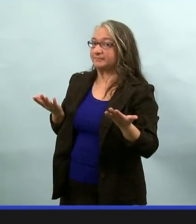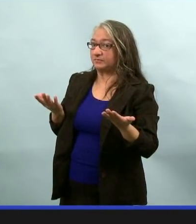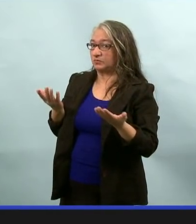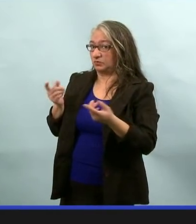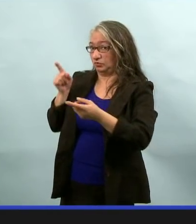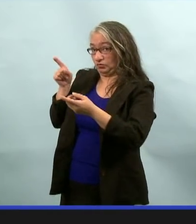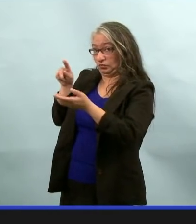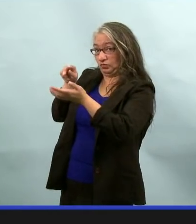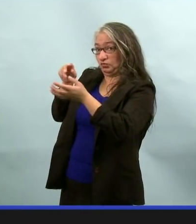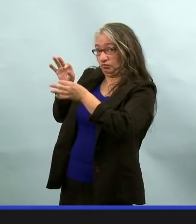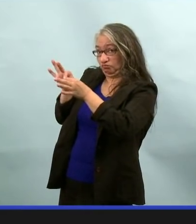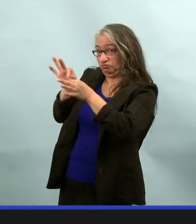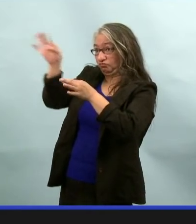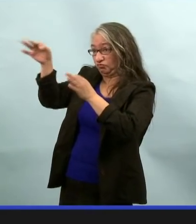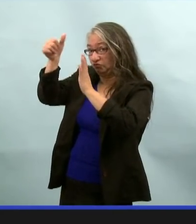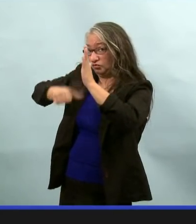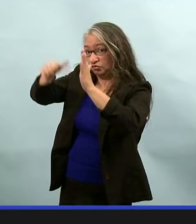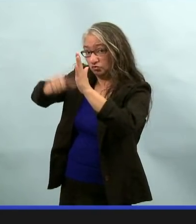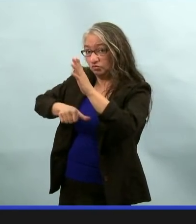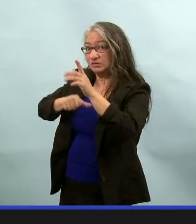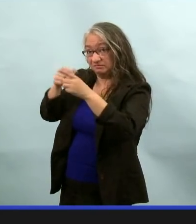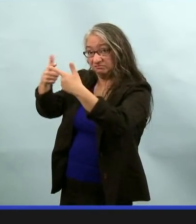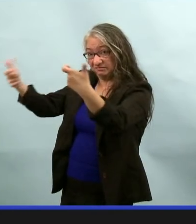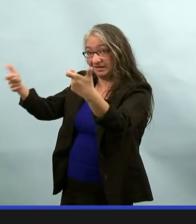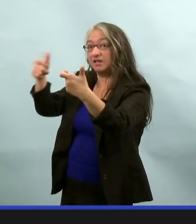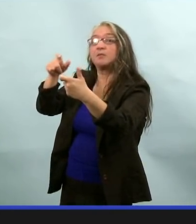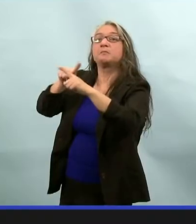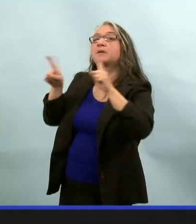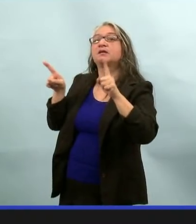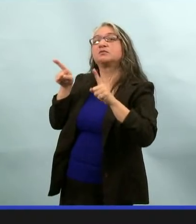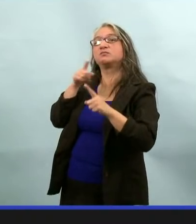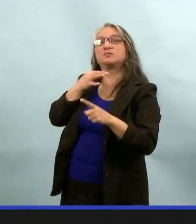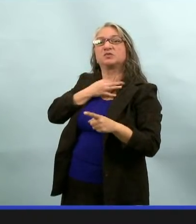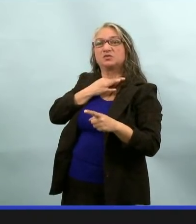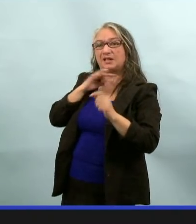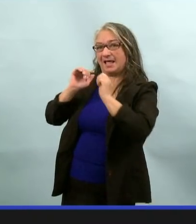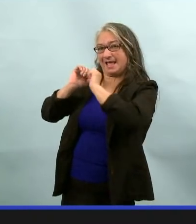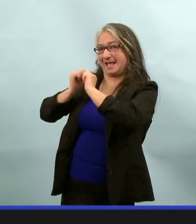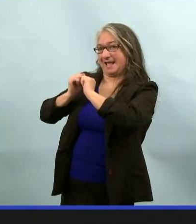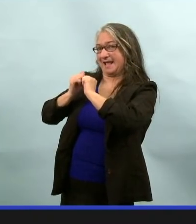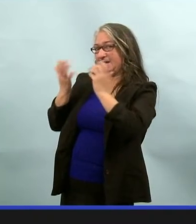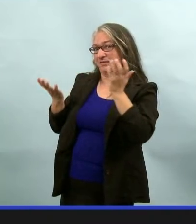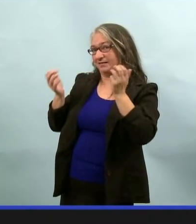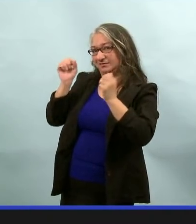what else can you can you just explain how expanding isu capacity works at this point